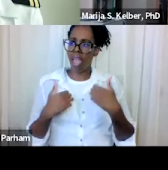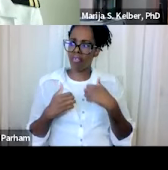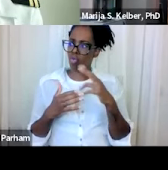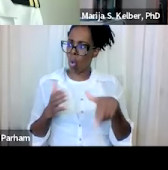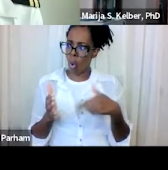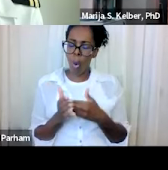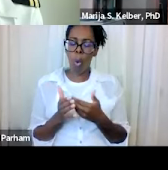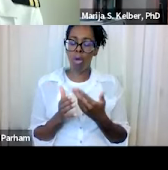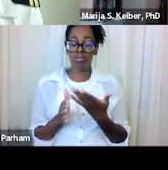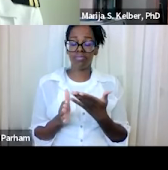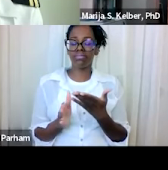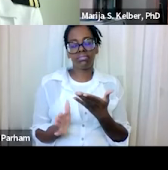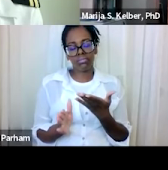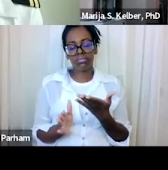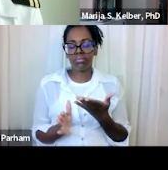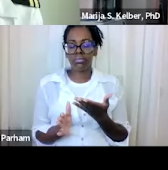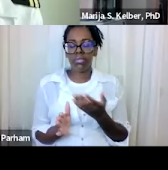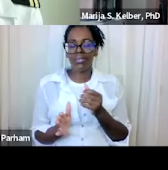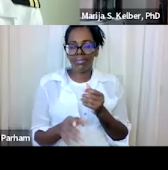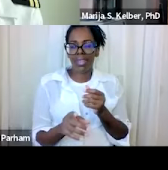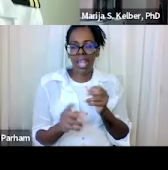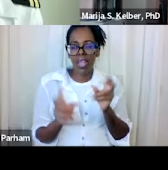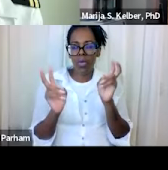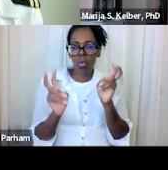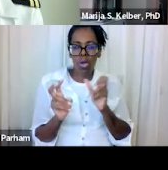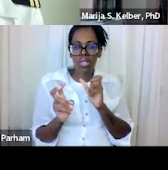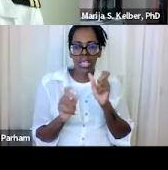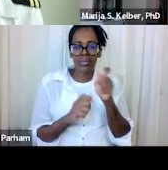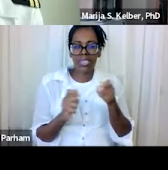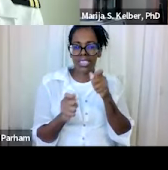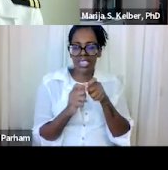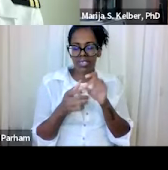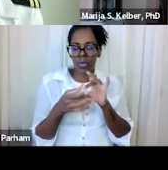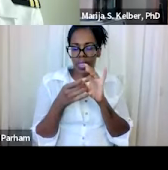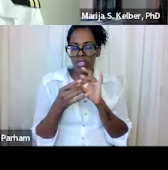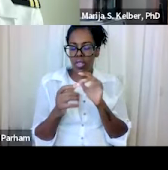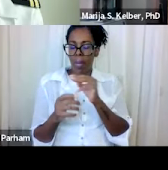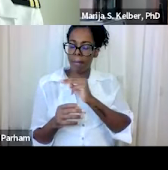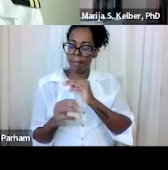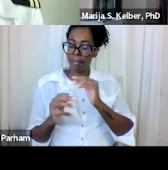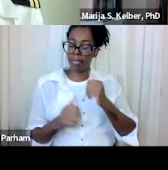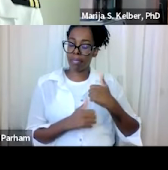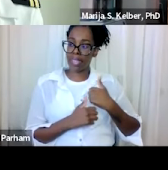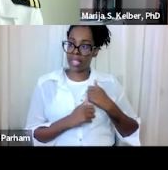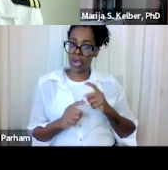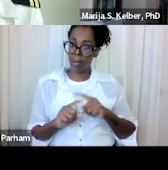Now, Dr. Yalom wasn't talking about the military, but that's a pretty good definition of the military from my perspective. And a lot of service members and veterans